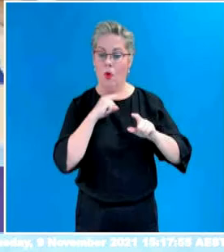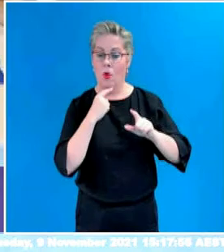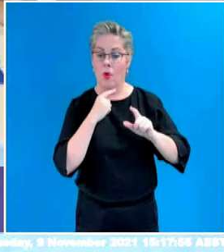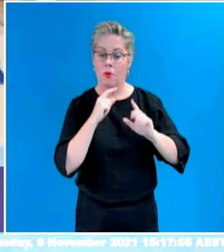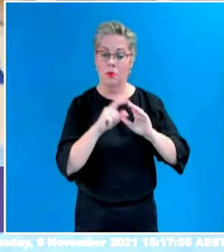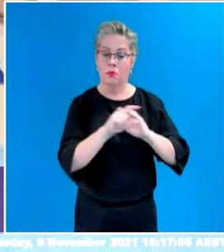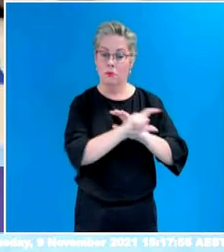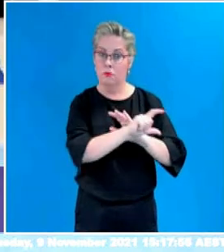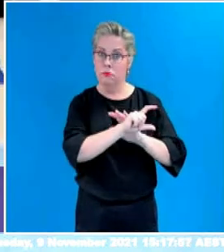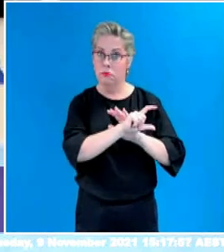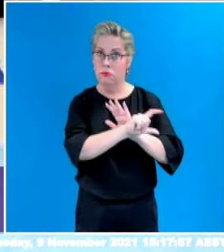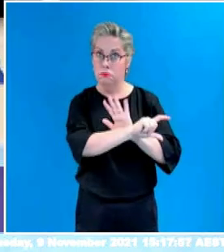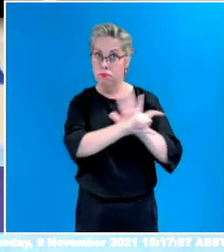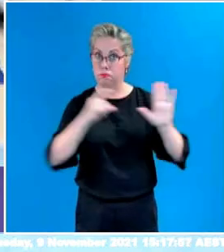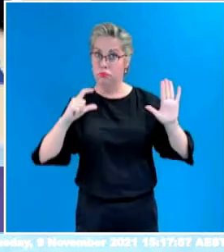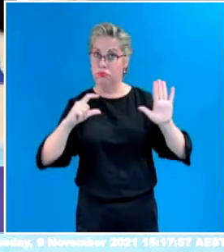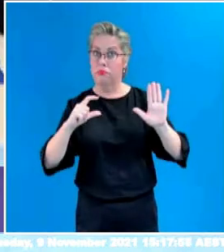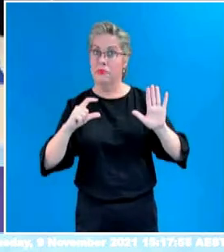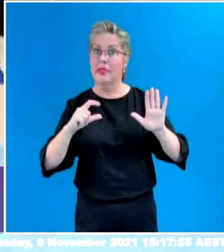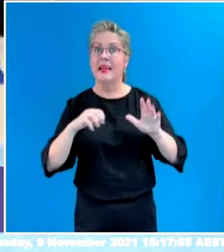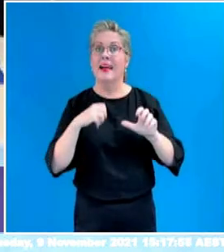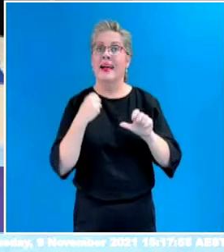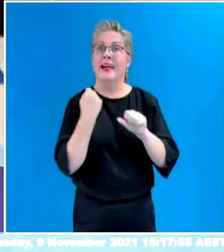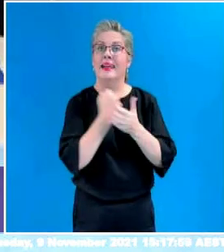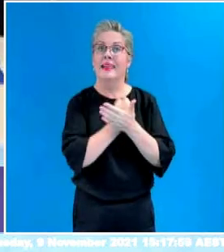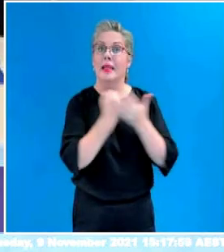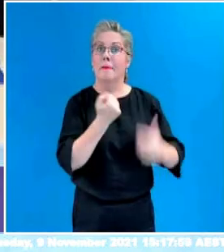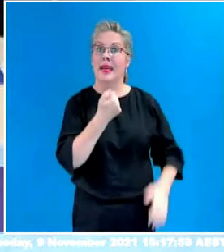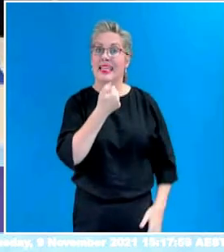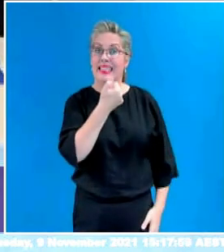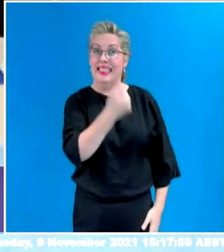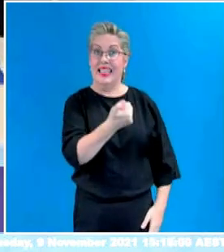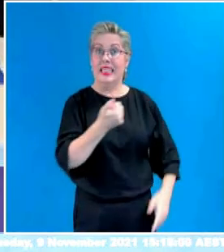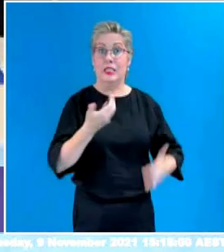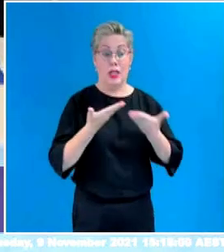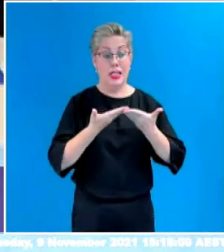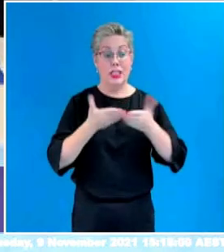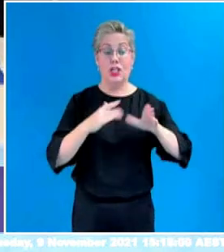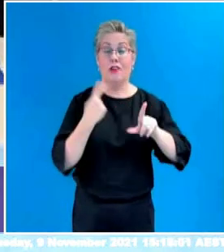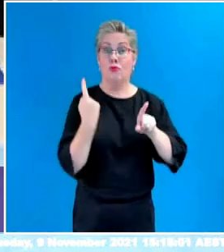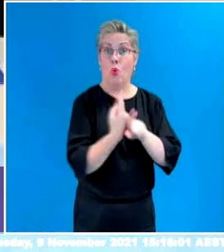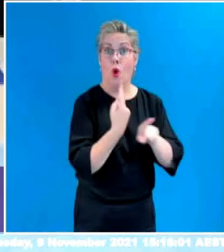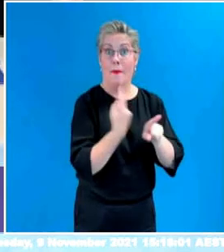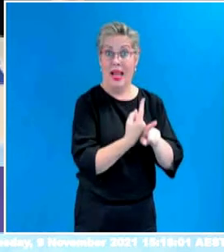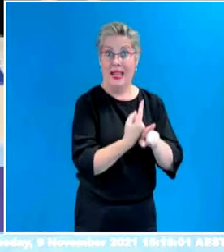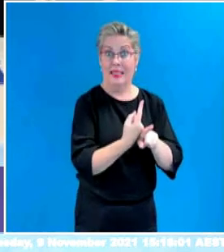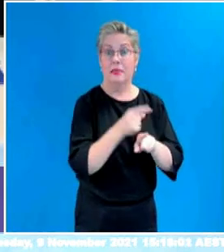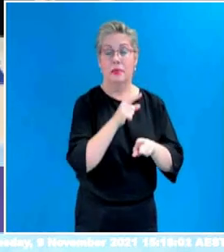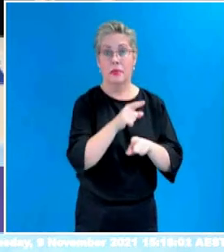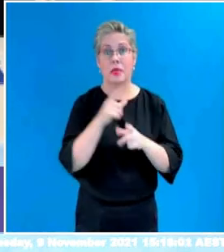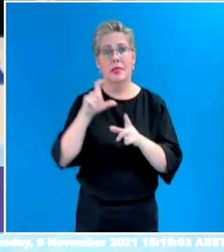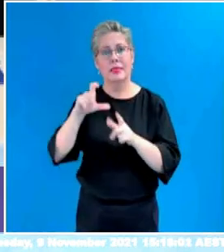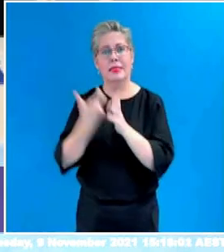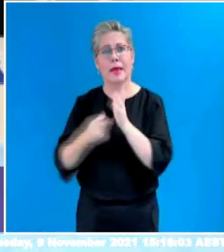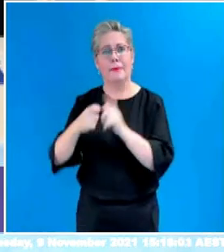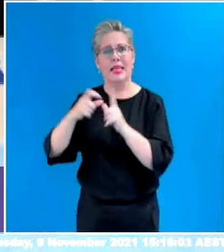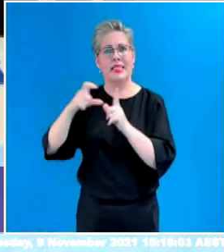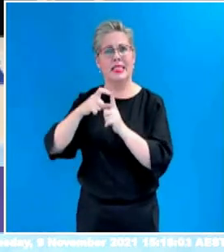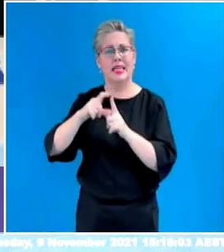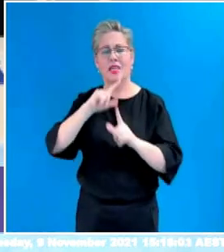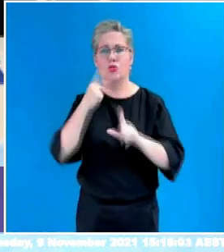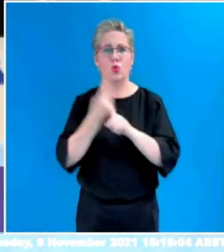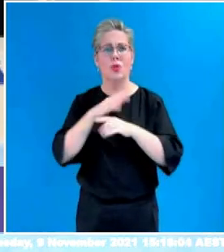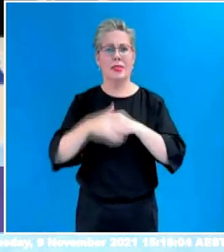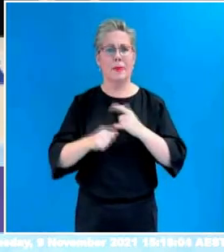CRPD Committee adopted the idea of inclusive equality, which picks up the